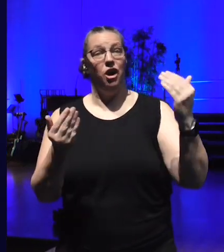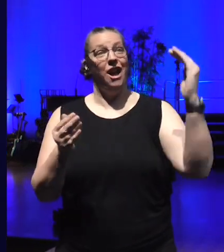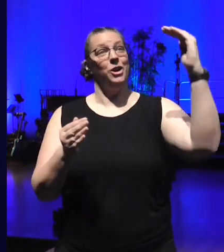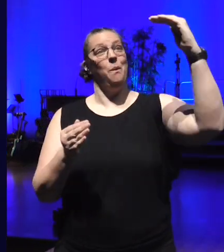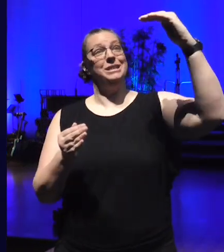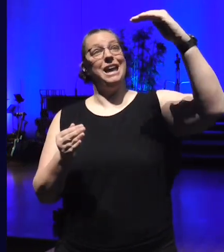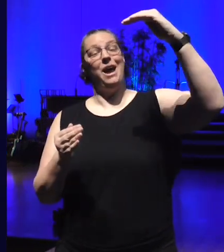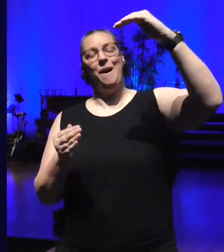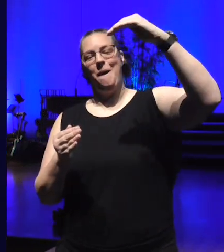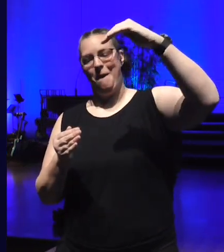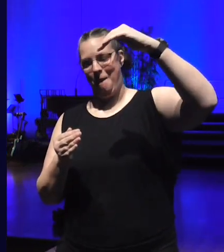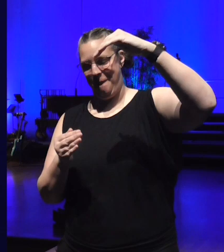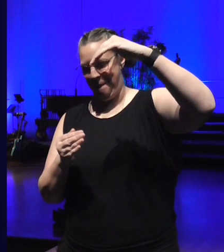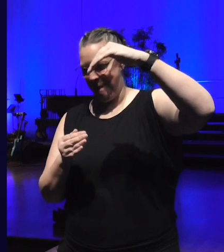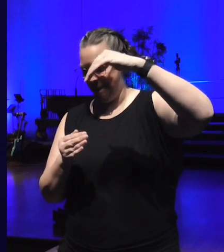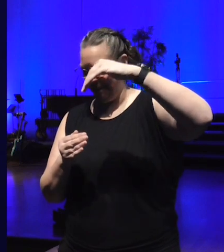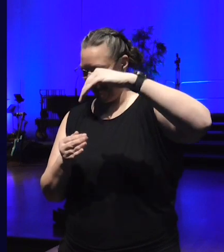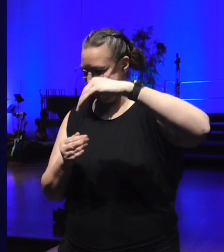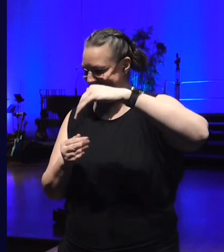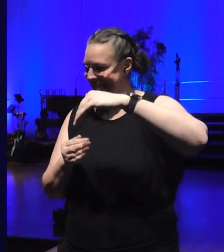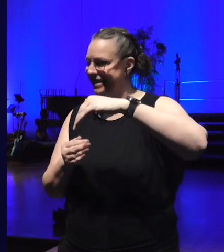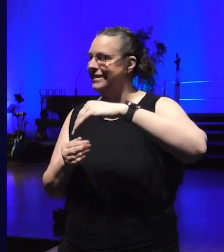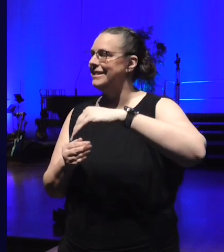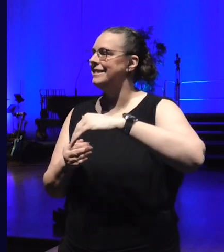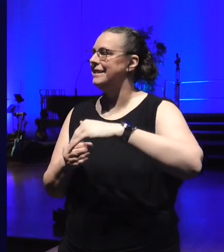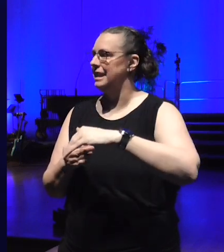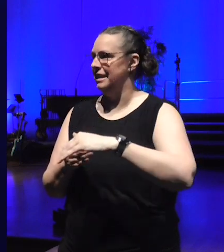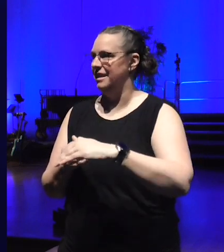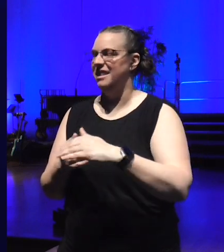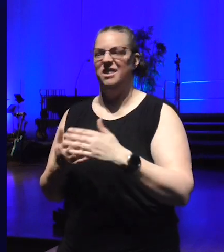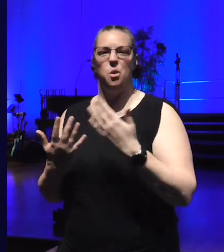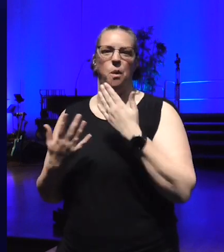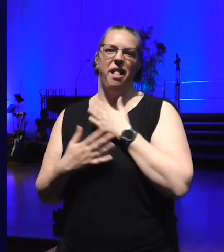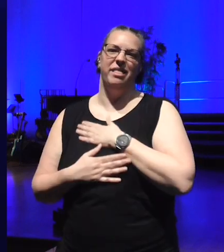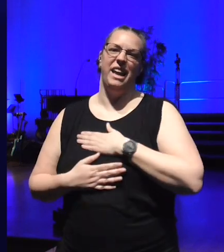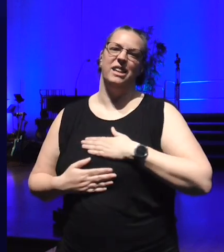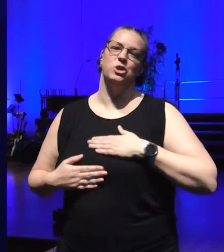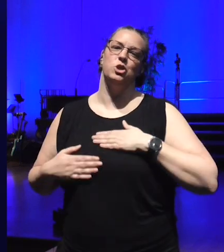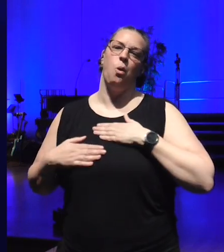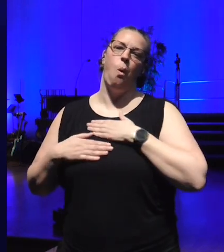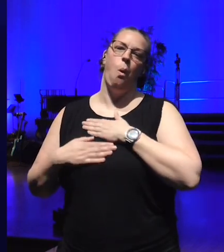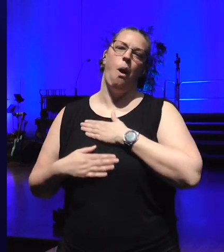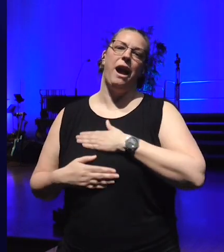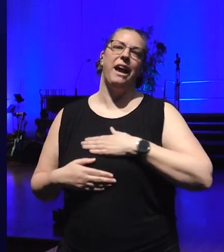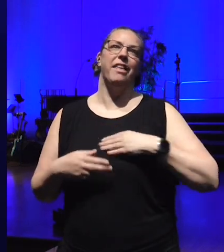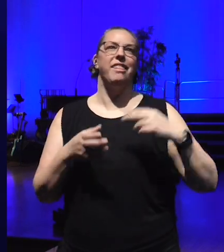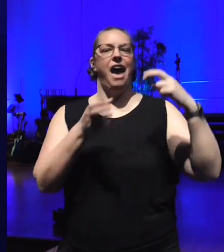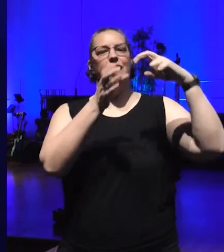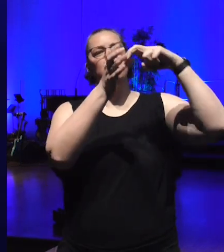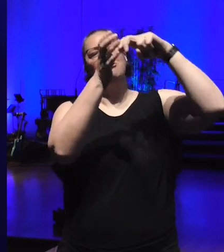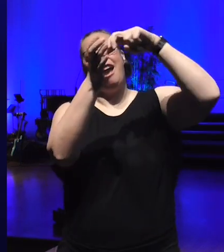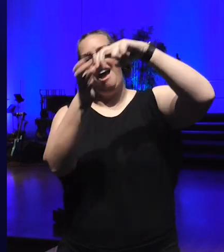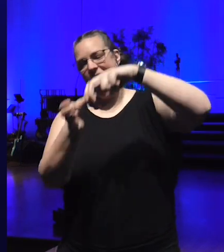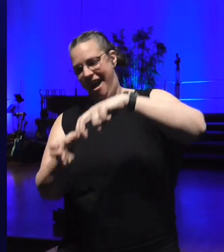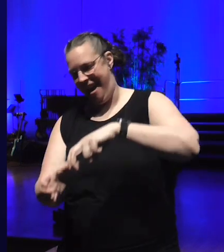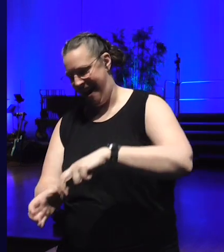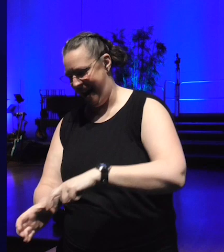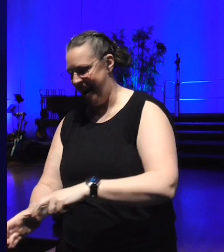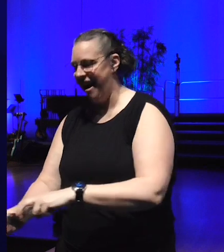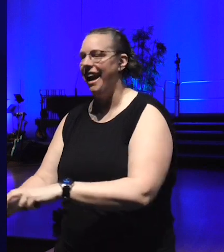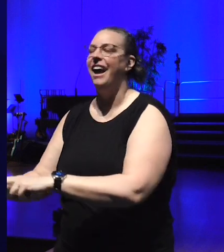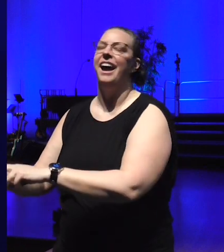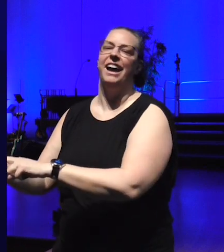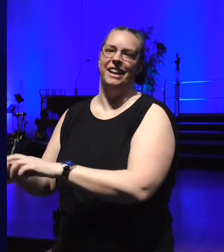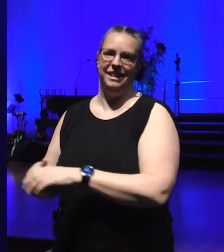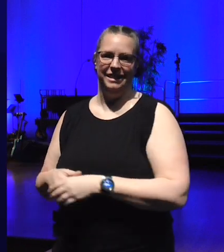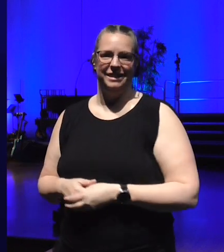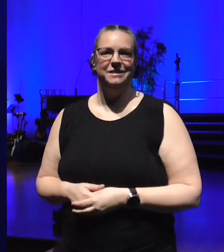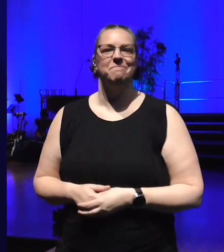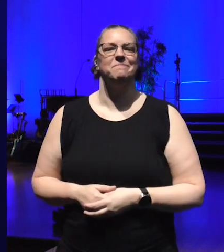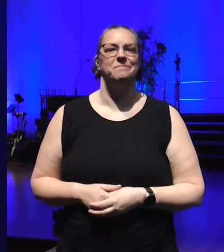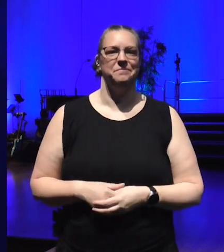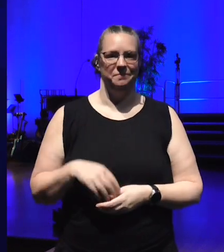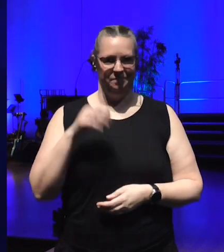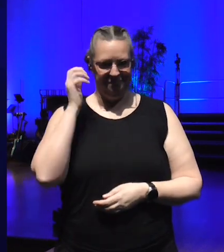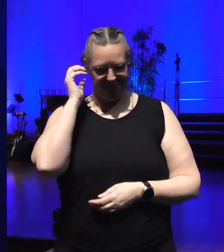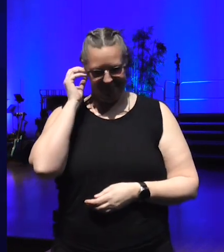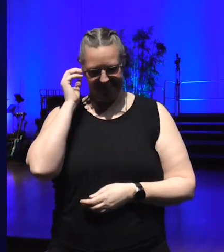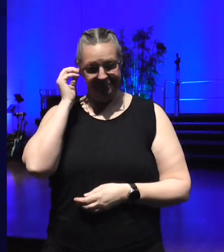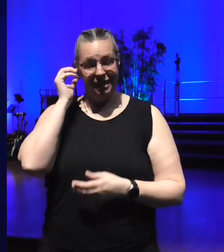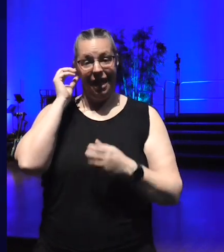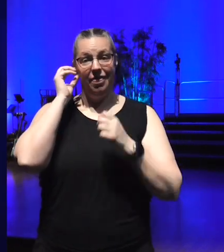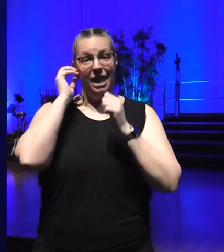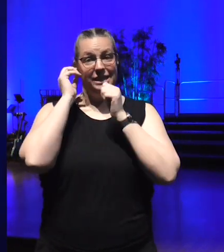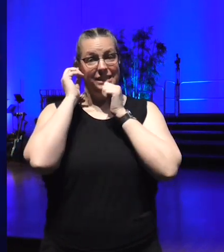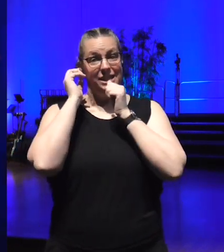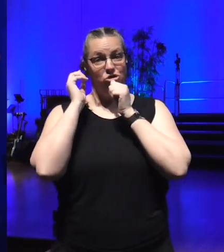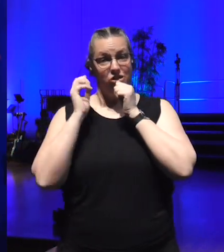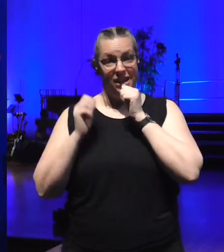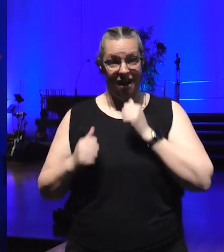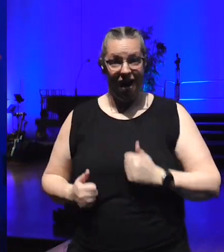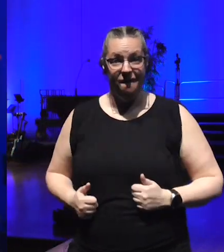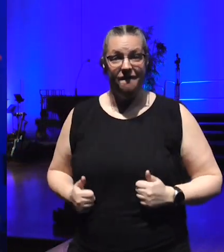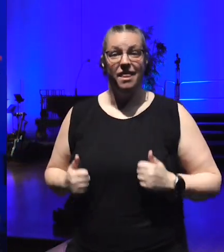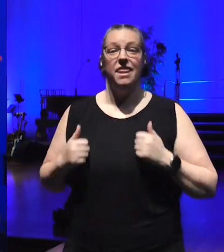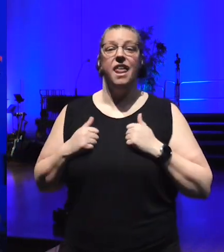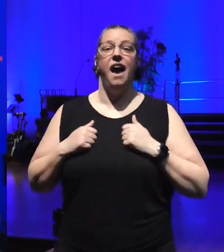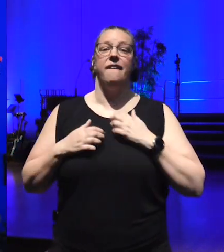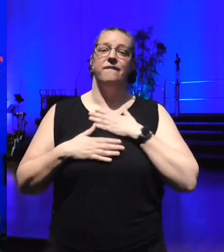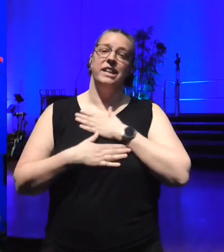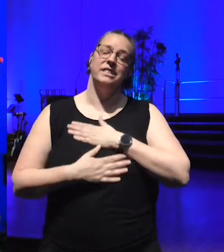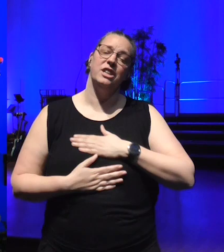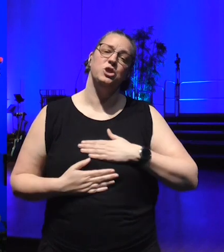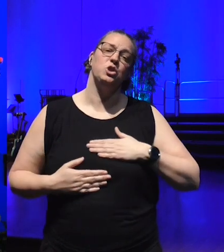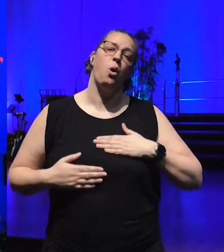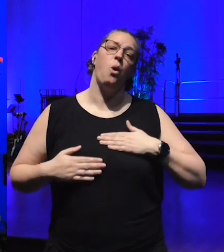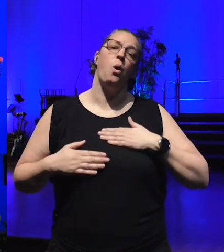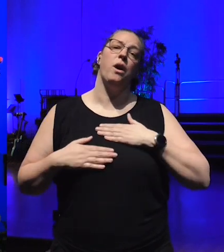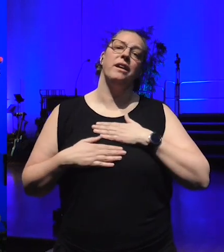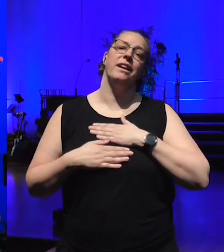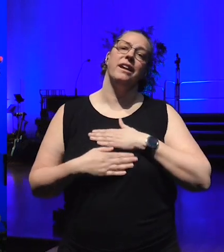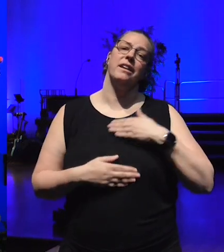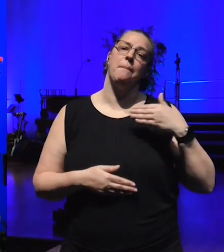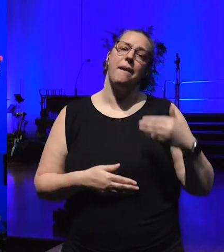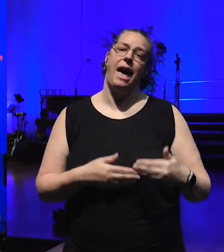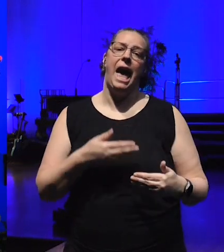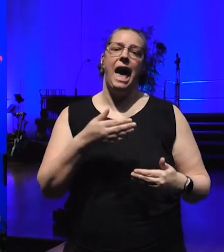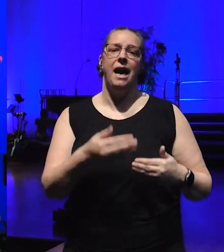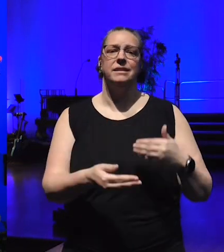down might is well enjoy the ride the secret life is enjoying the passage of